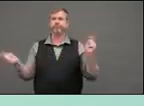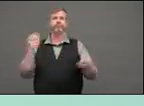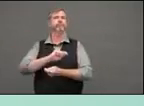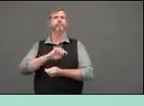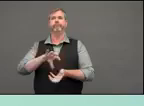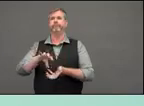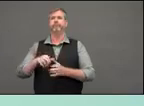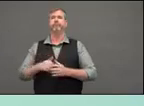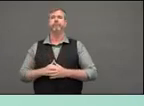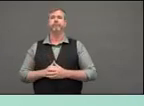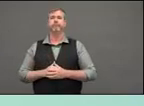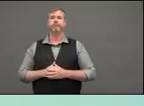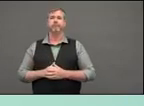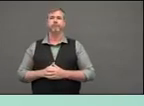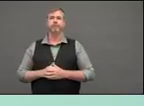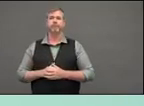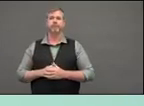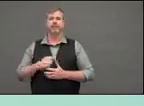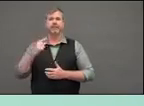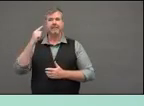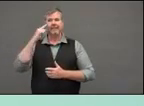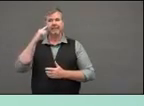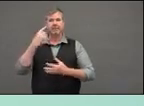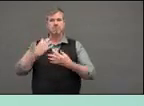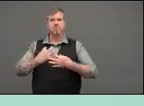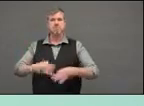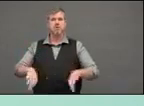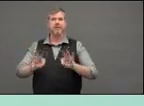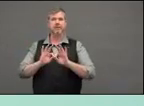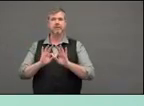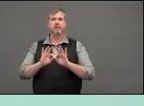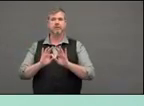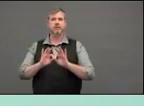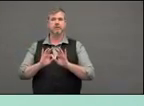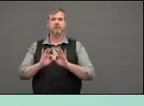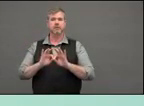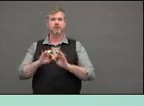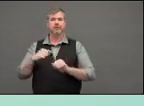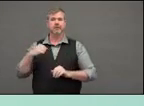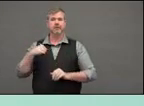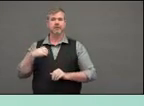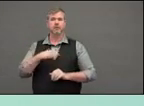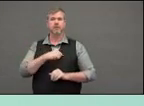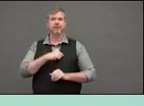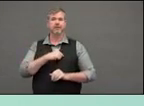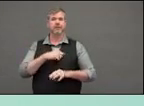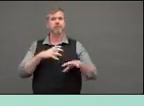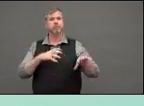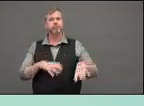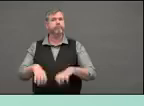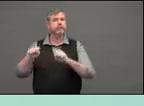and i think it's very important that we take this time to learn new things